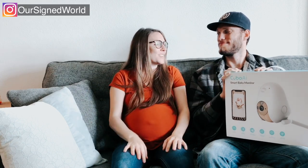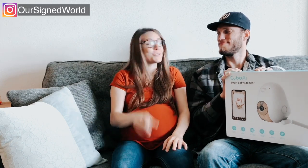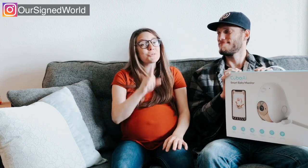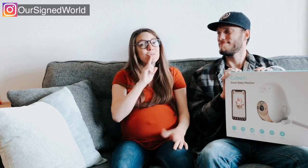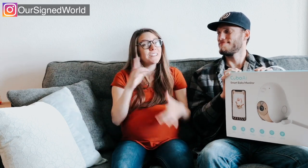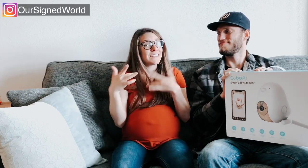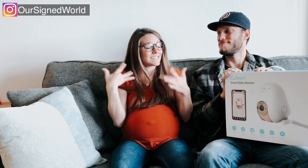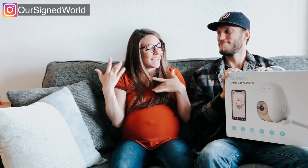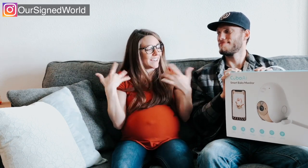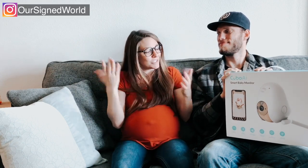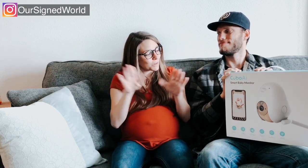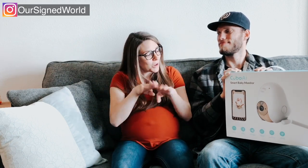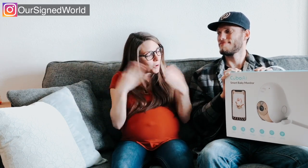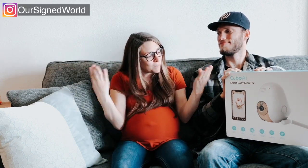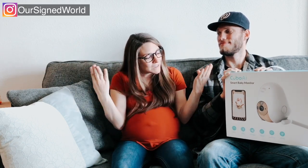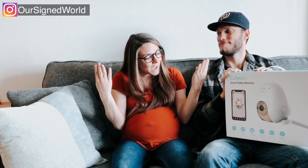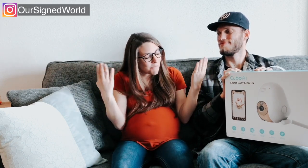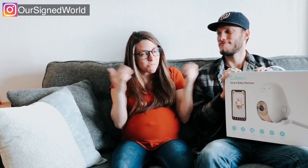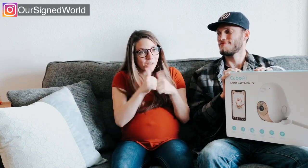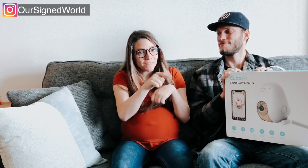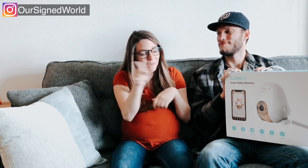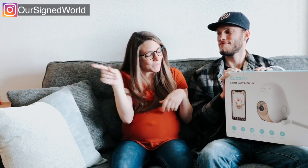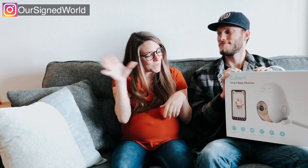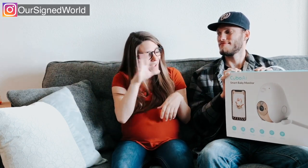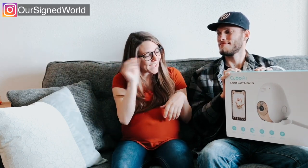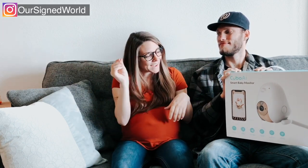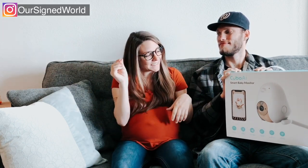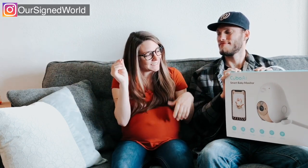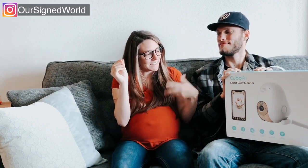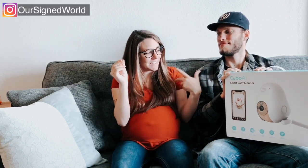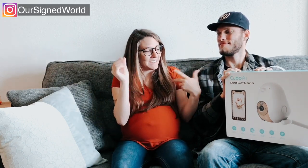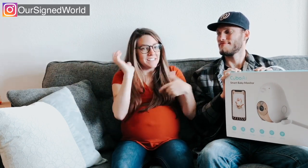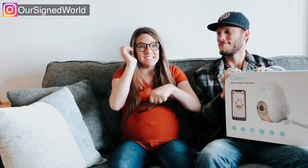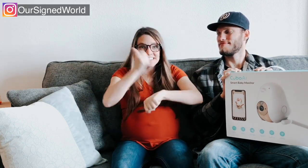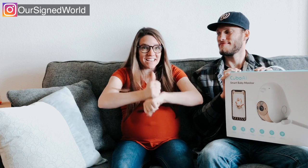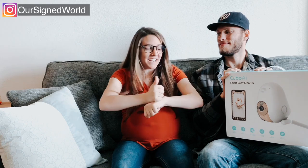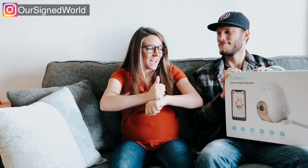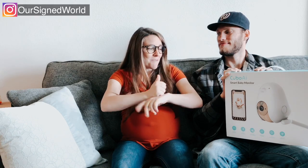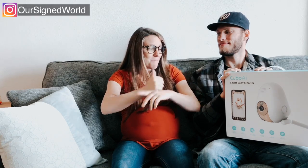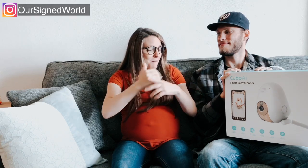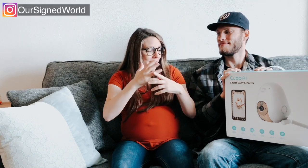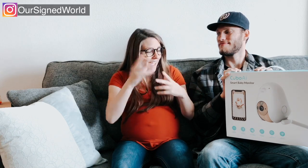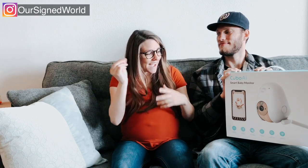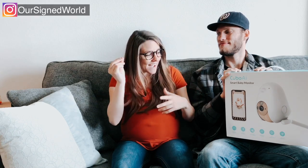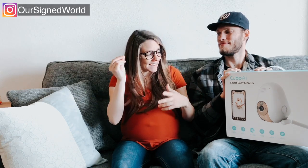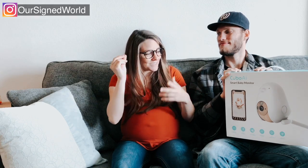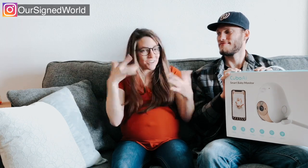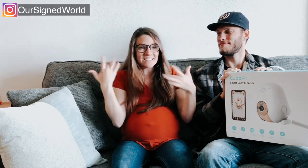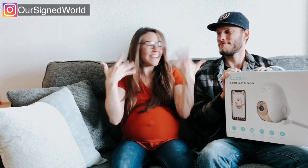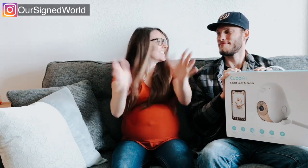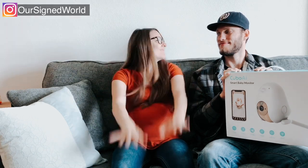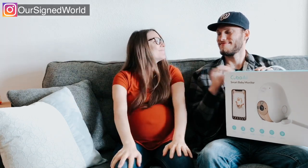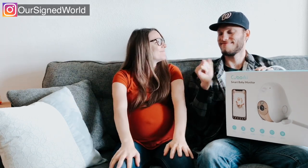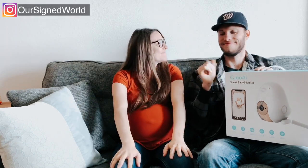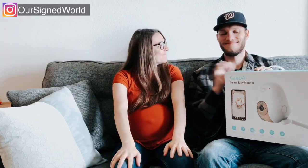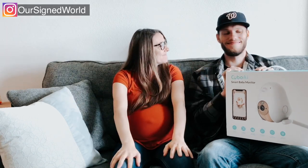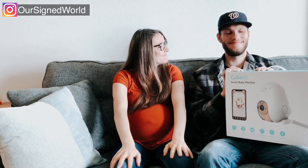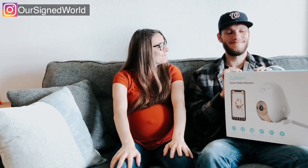So we are really excited. So we will open it up with all of you, set it up. We are so excited.